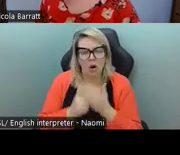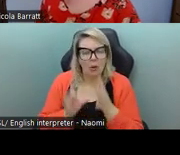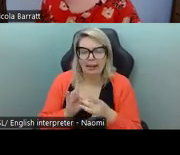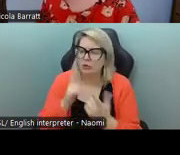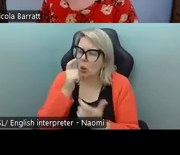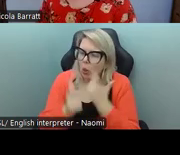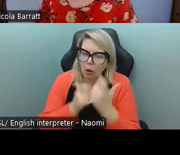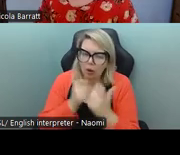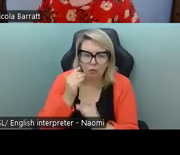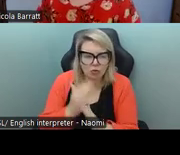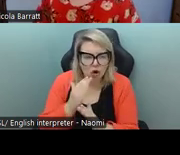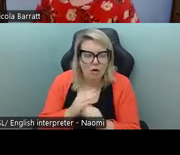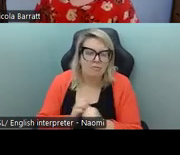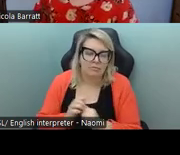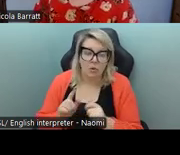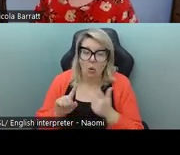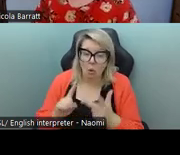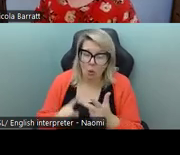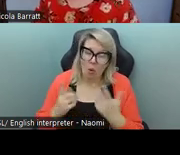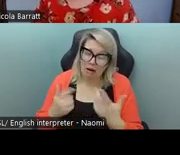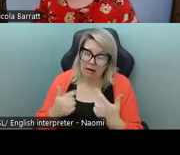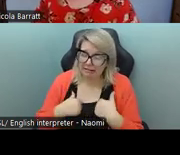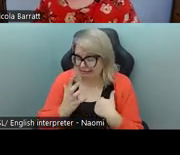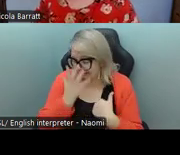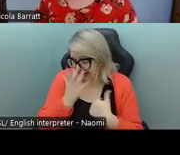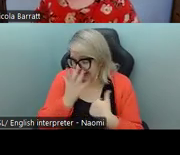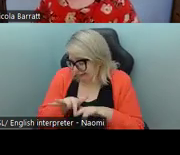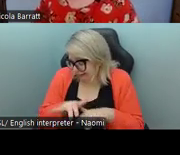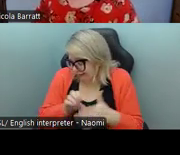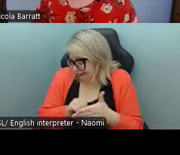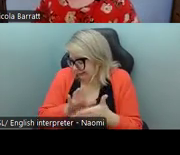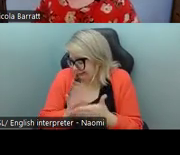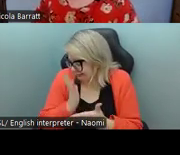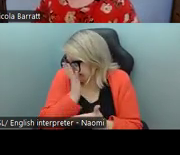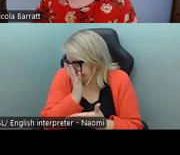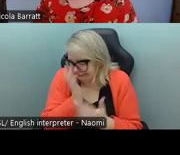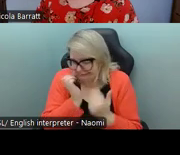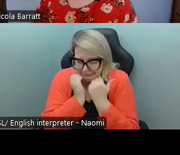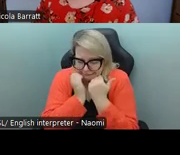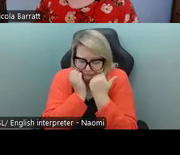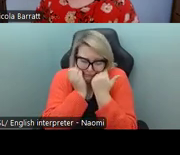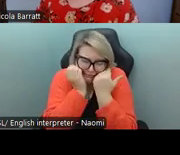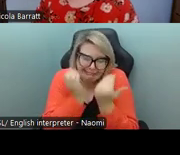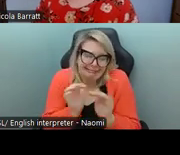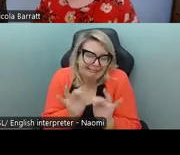and that you have to write really cheesy or embarrassing posts on there. This example that I've anonymized,